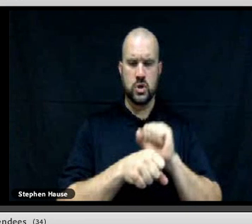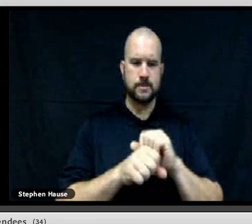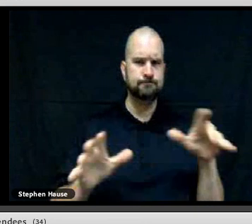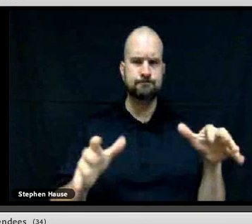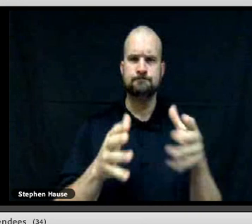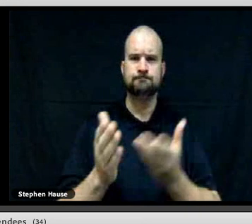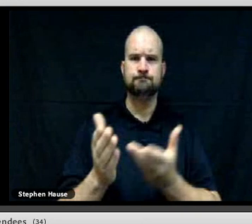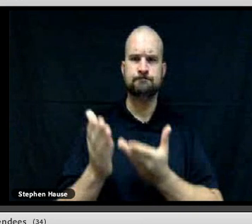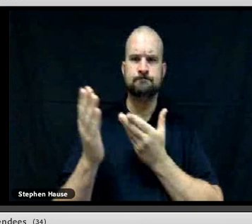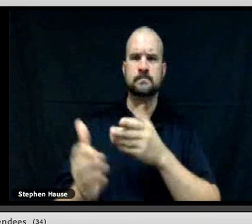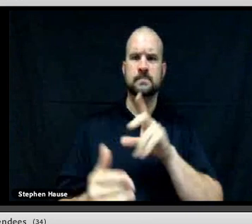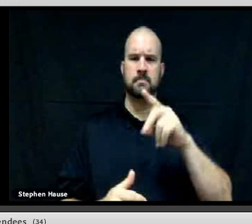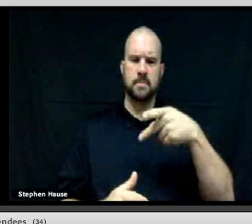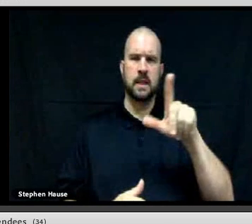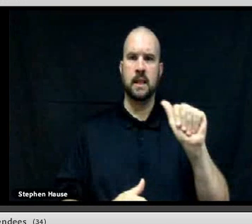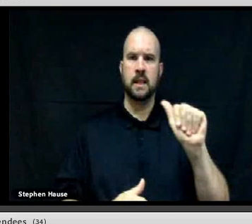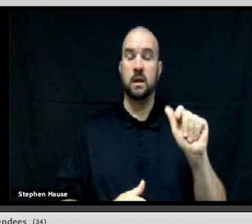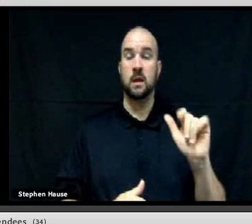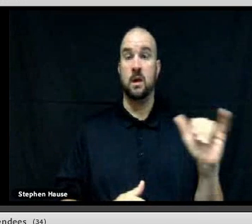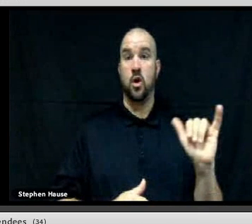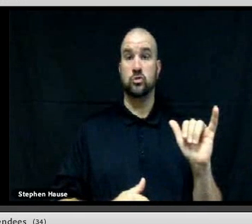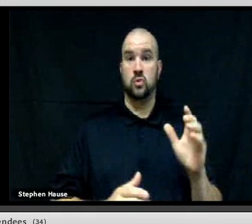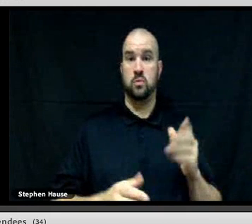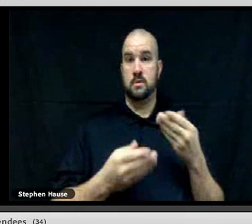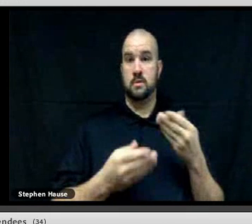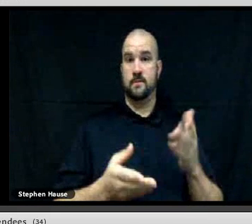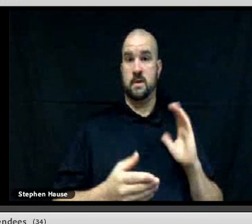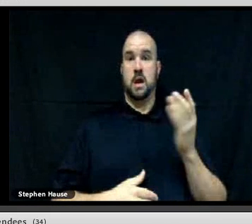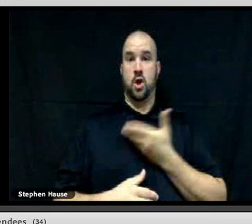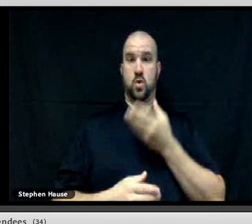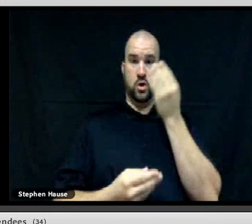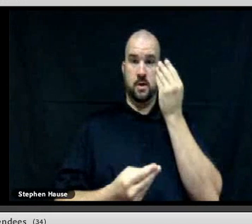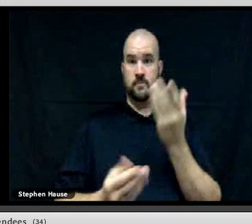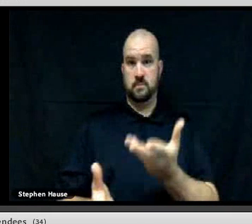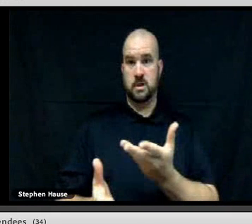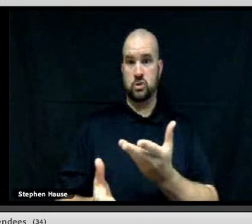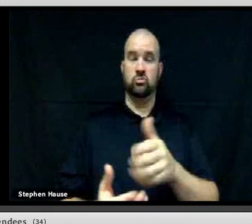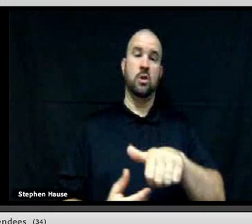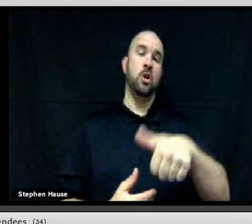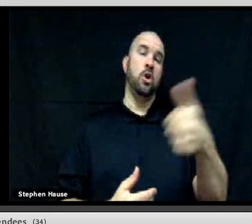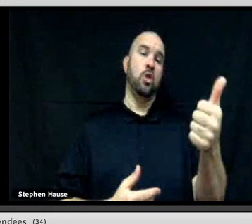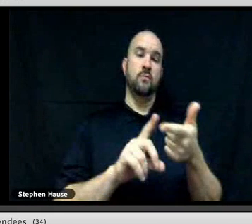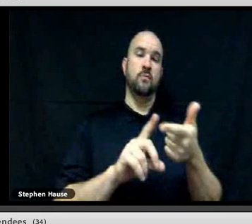and content from community-hosted project, uh, that we, um, work with.